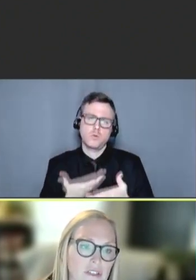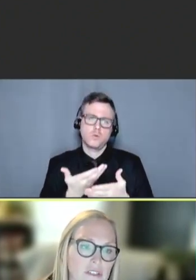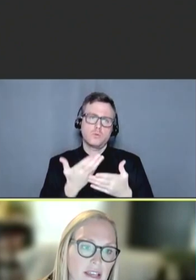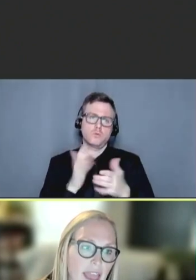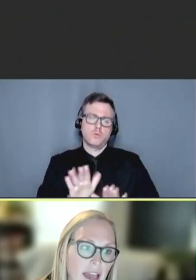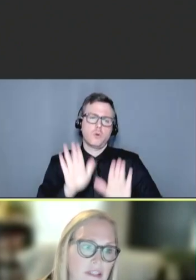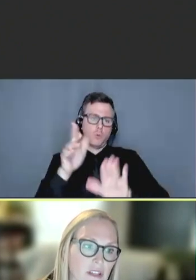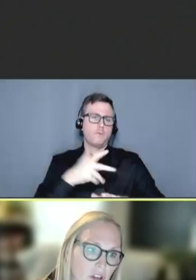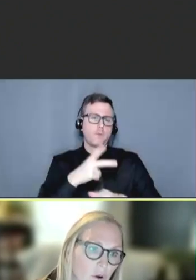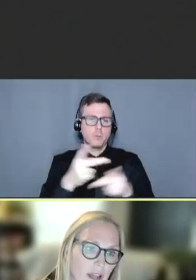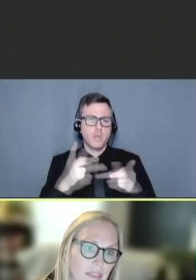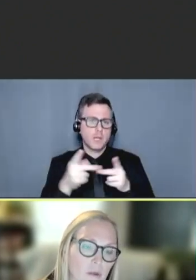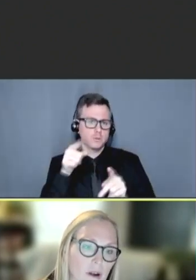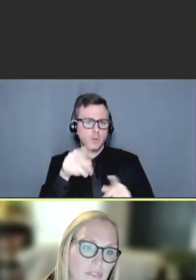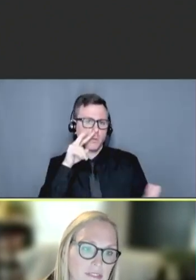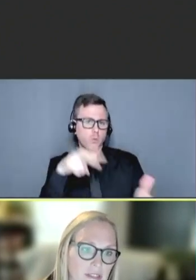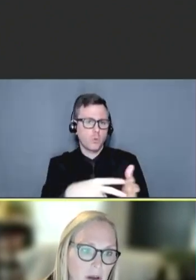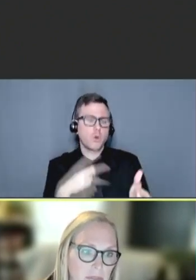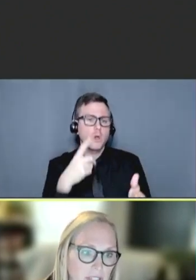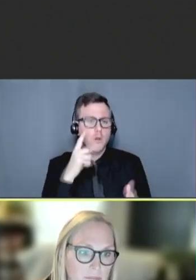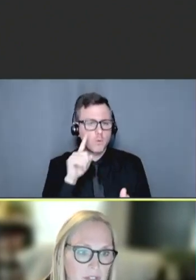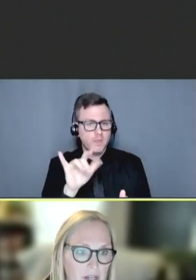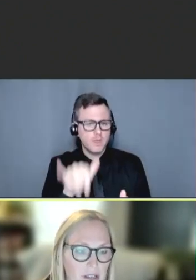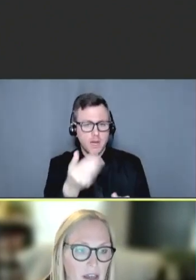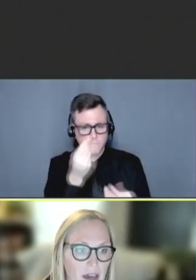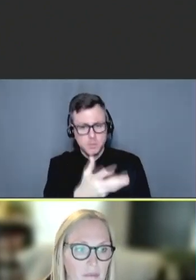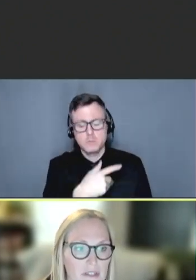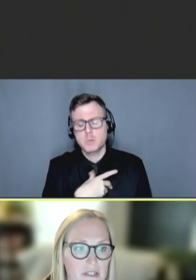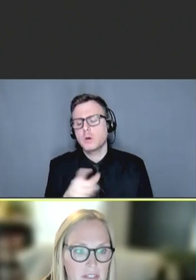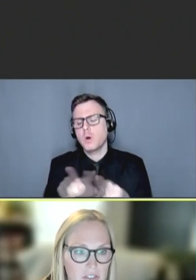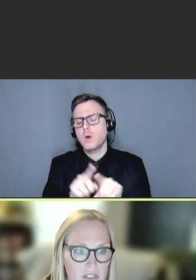And then just as a note, I think one of the things that bubbled up during the discussions